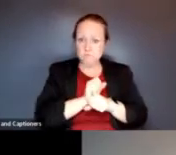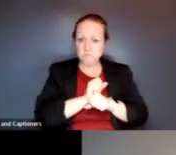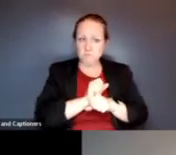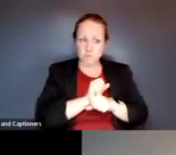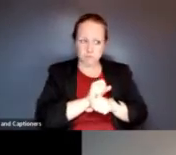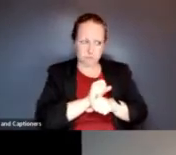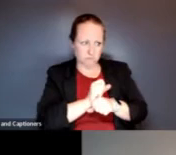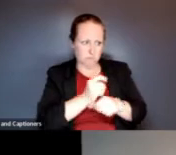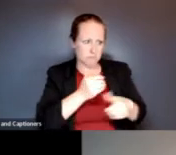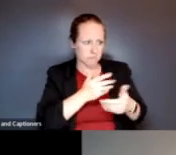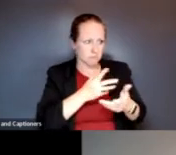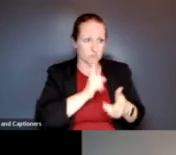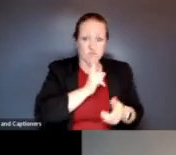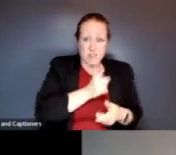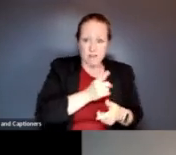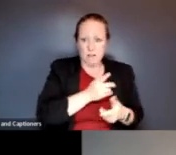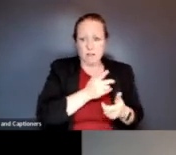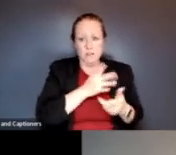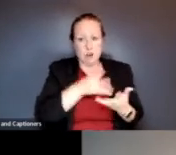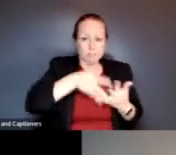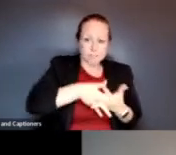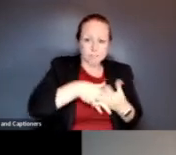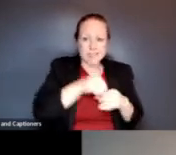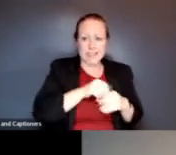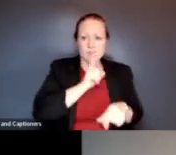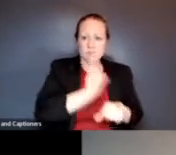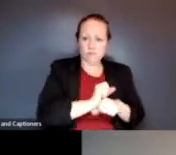rational or irrational, and if they serve a purpose for them.